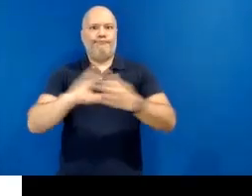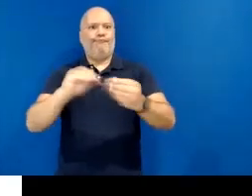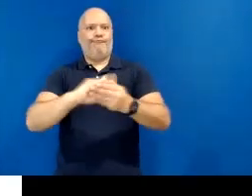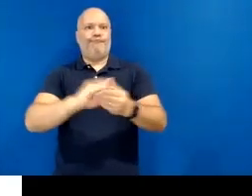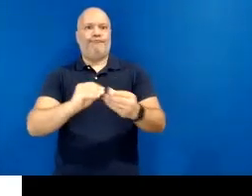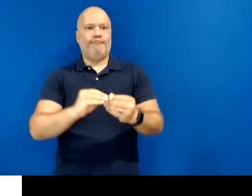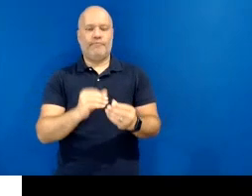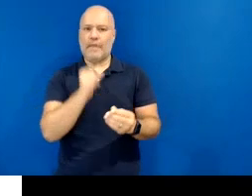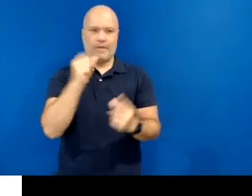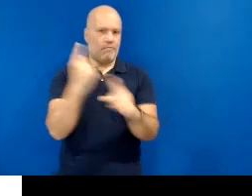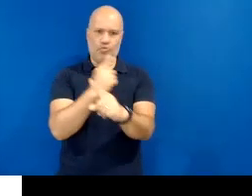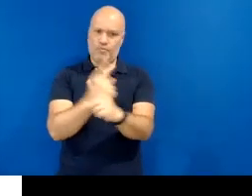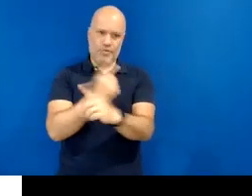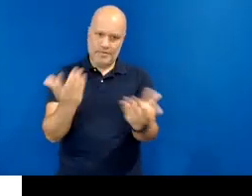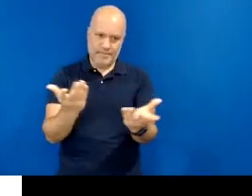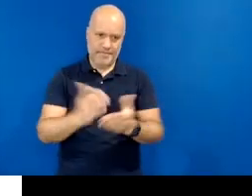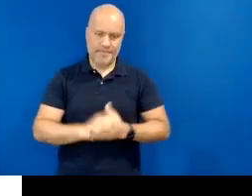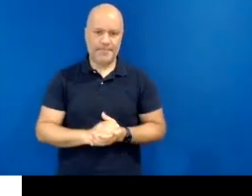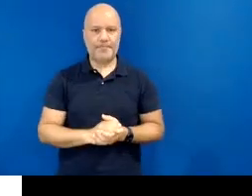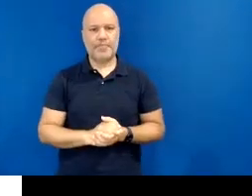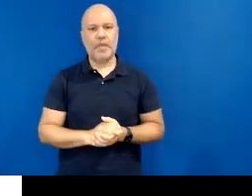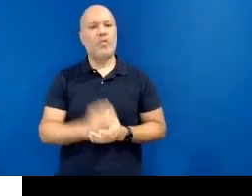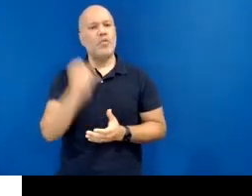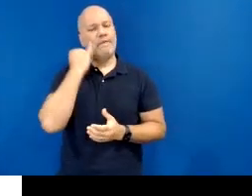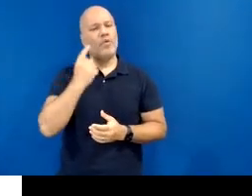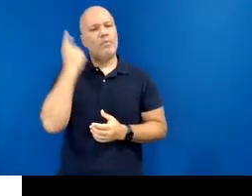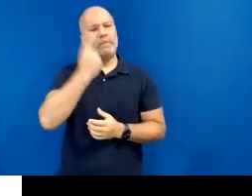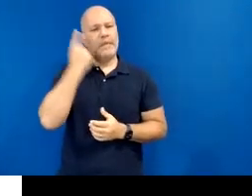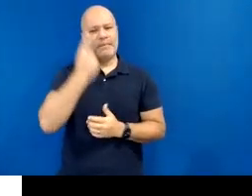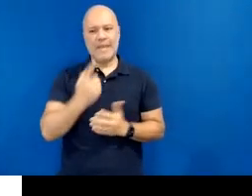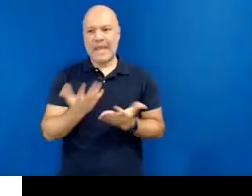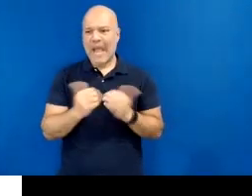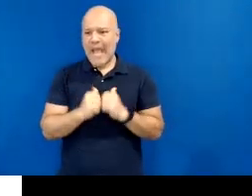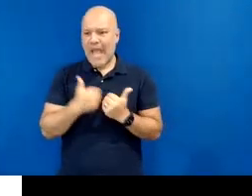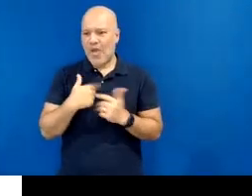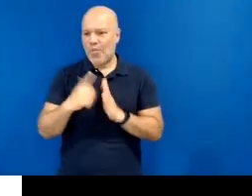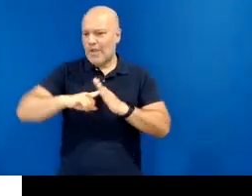So if you wonder about how you're going to start with